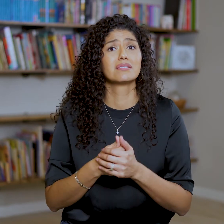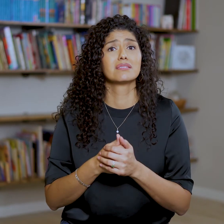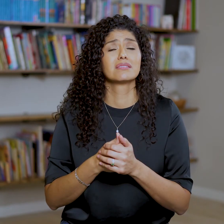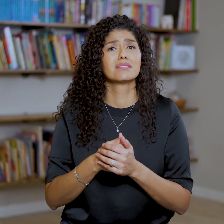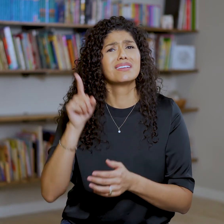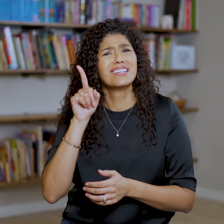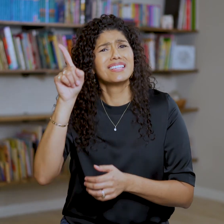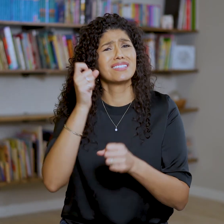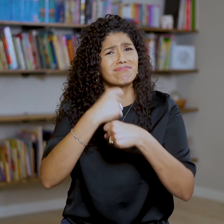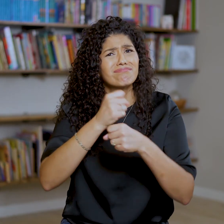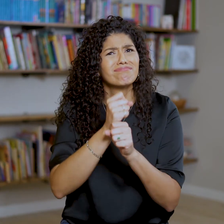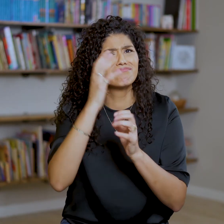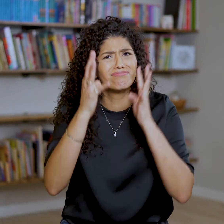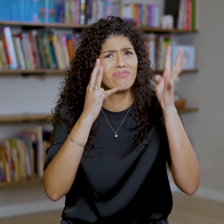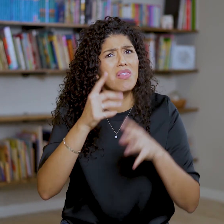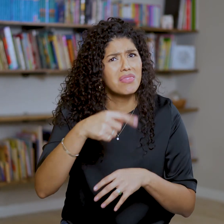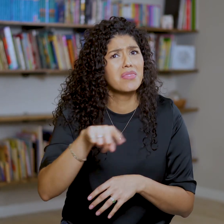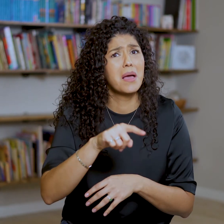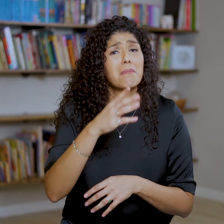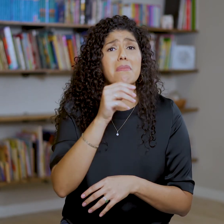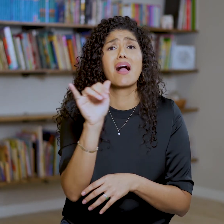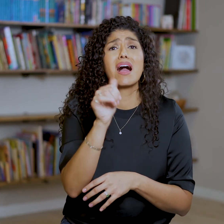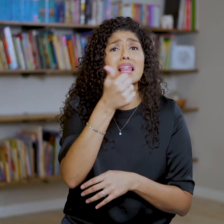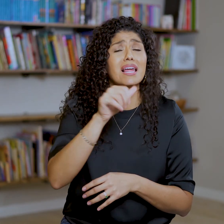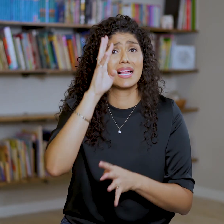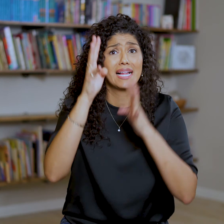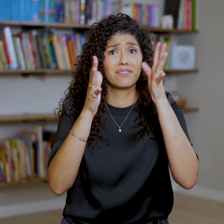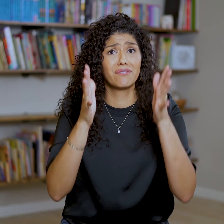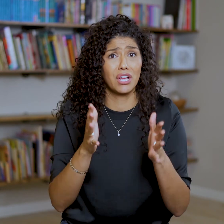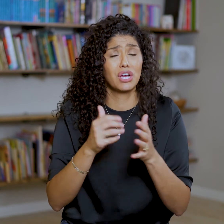He invented them, and like any inventor,